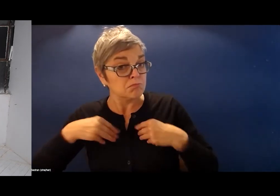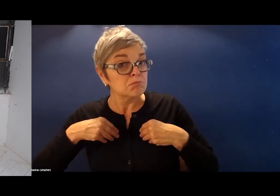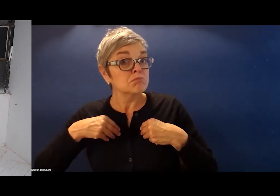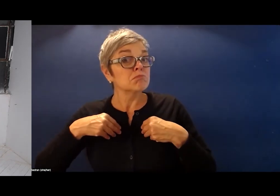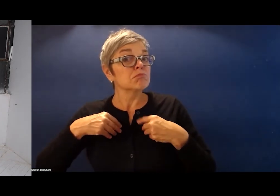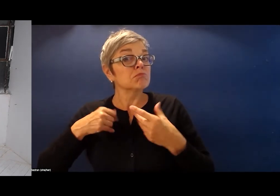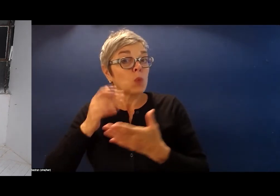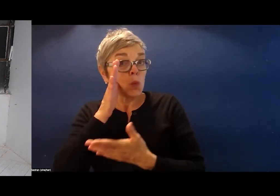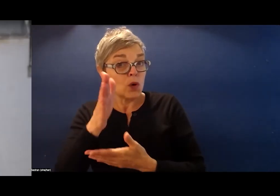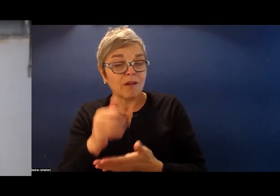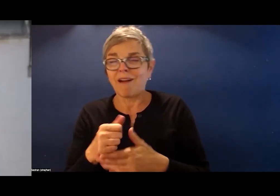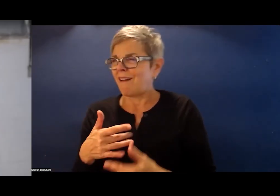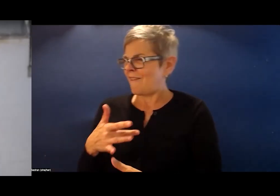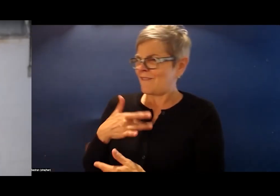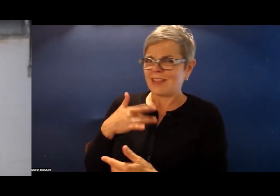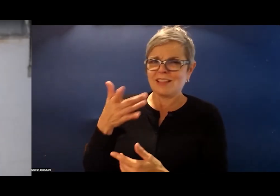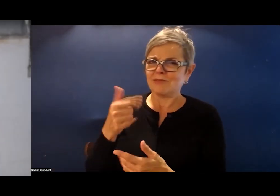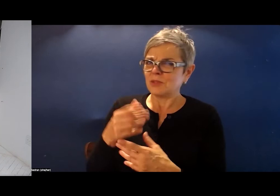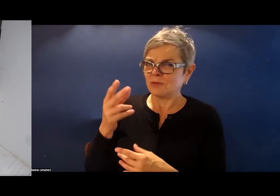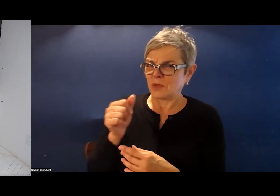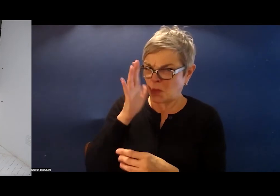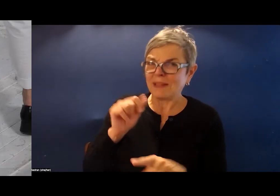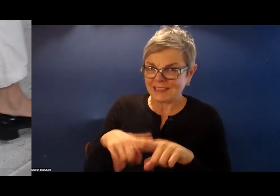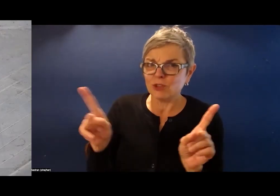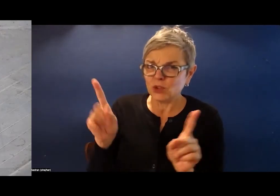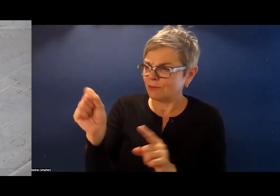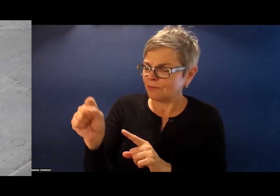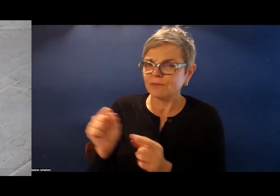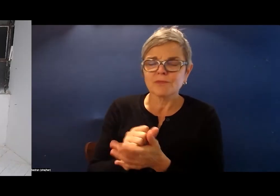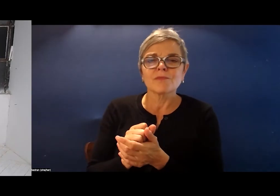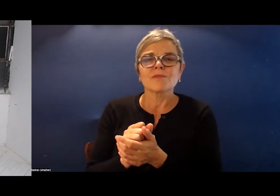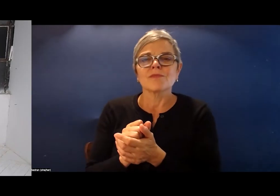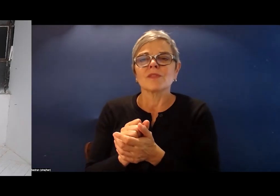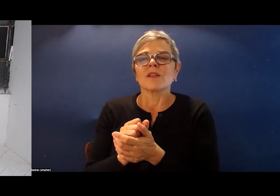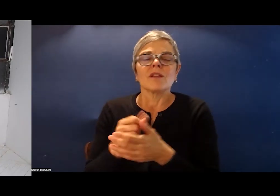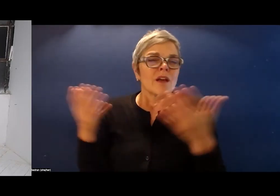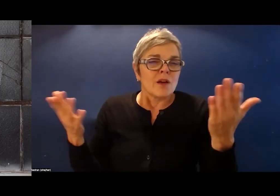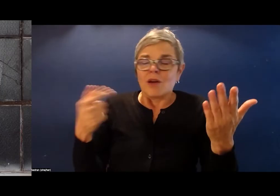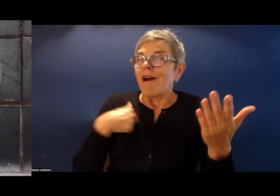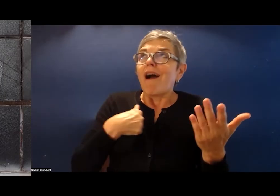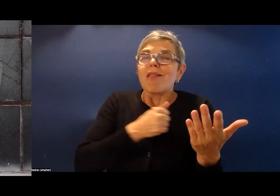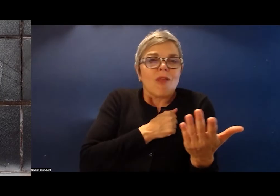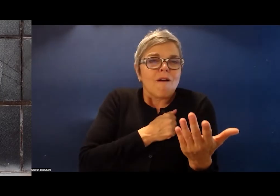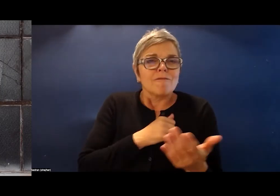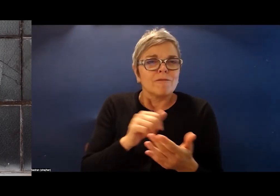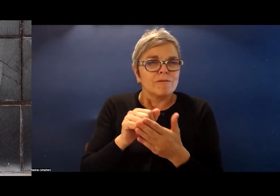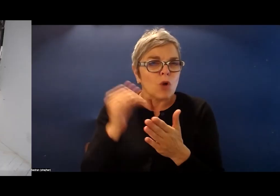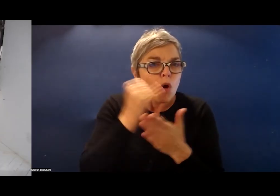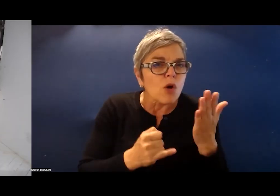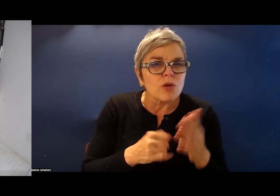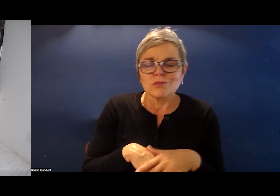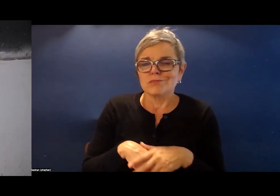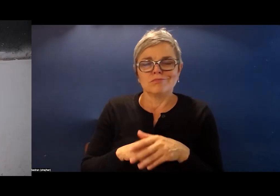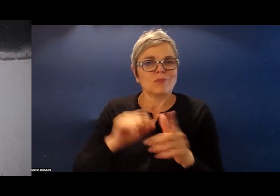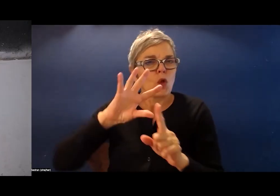why I love art and cultural production is because the context in which one encounters it continually changes its meaning.